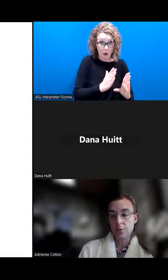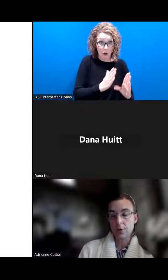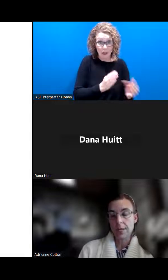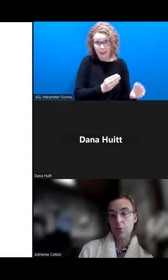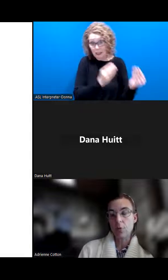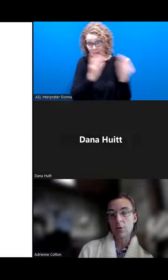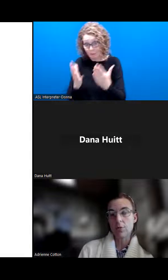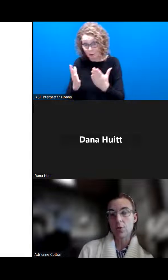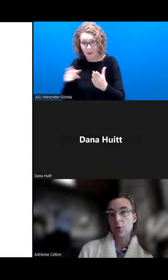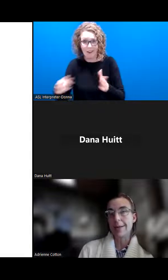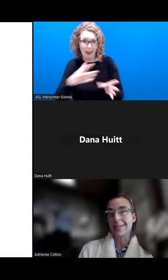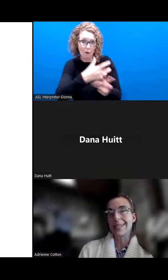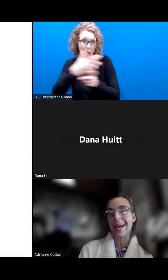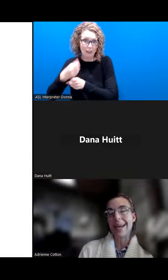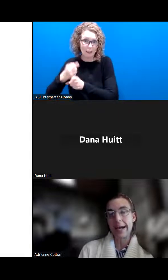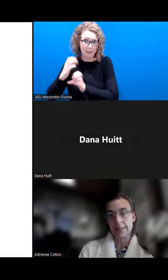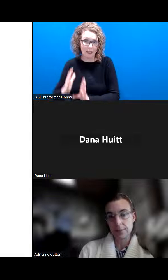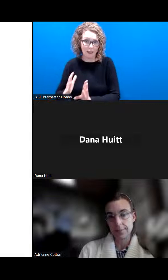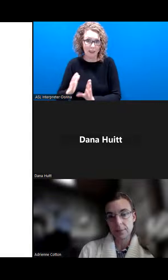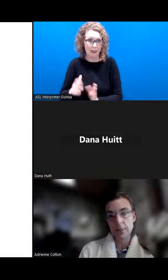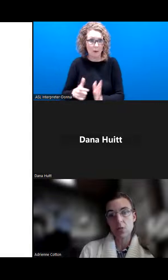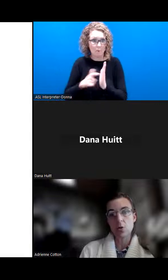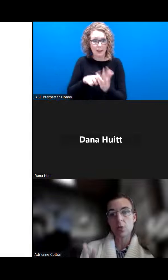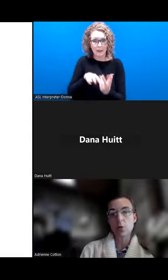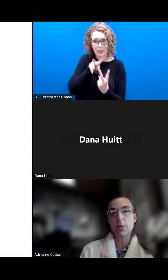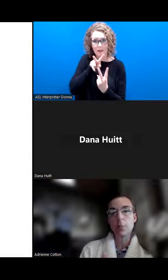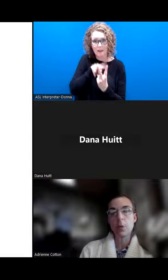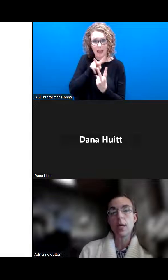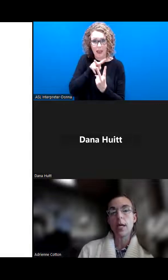or too many hours with clients because we care so much